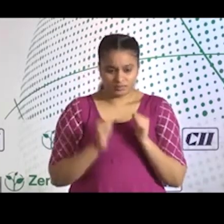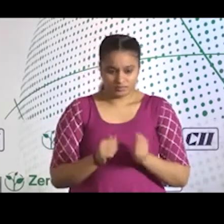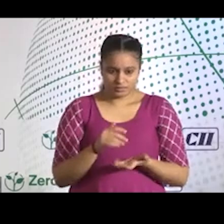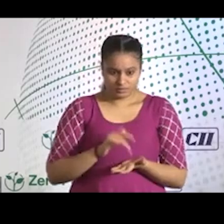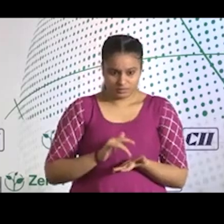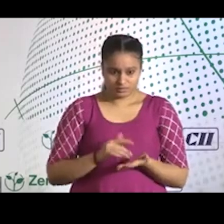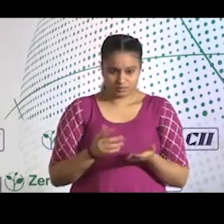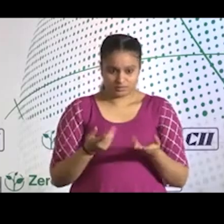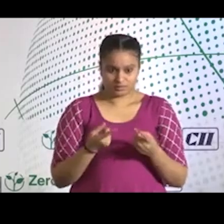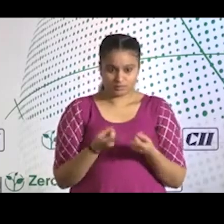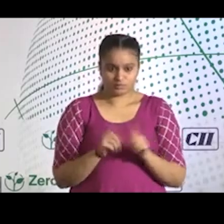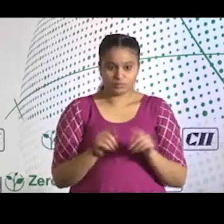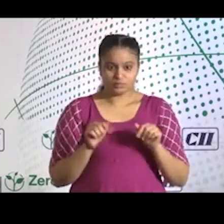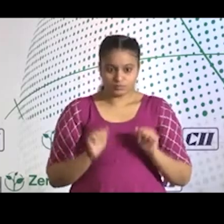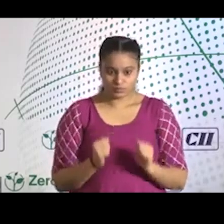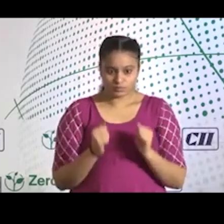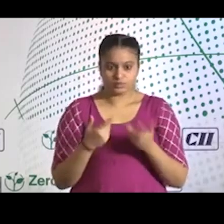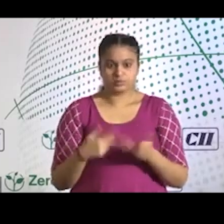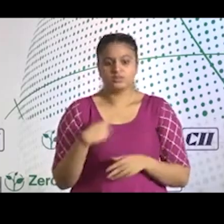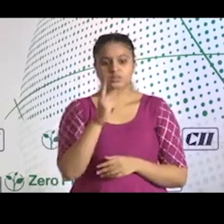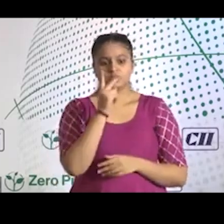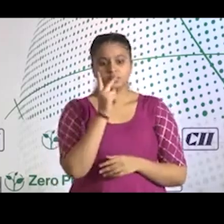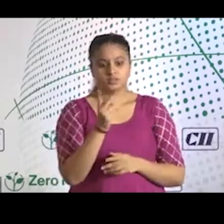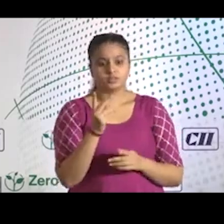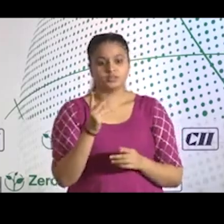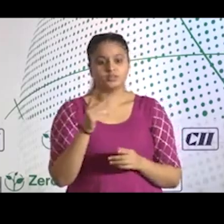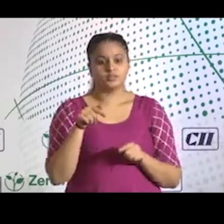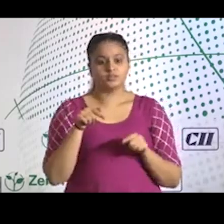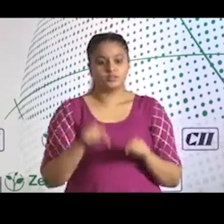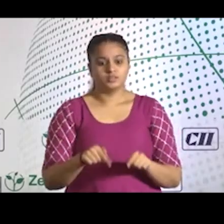I feel like the moment for this ability